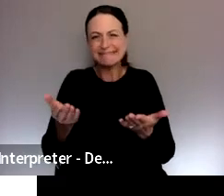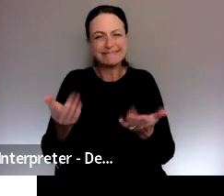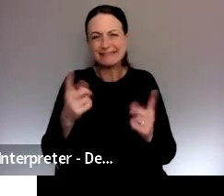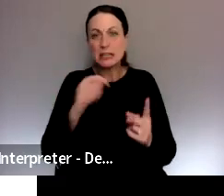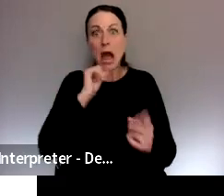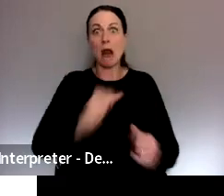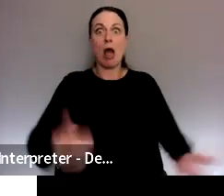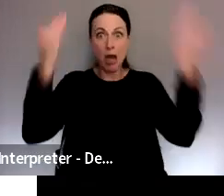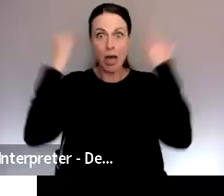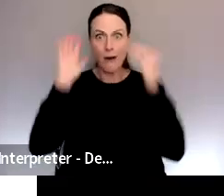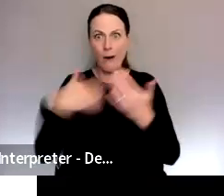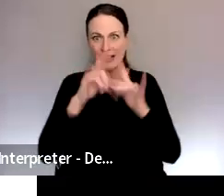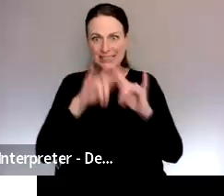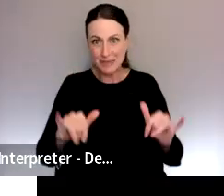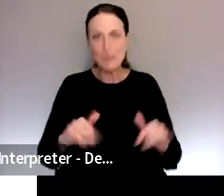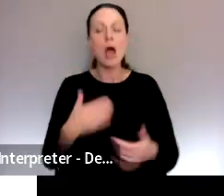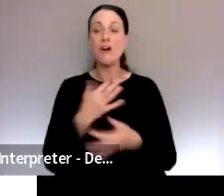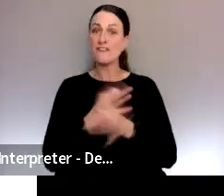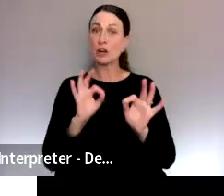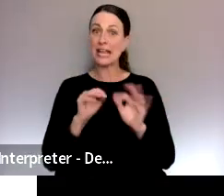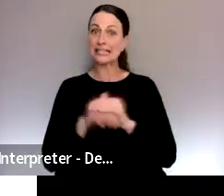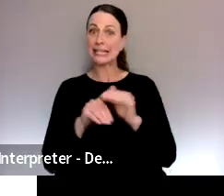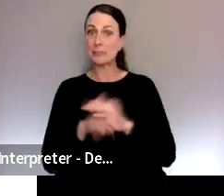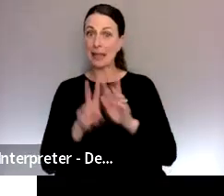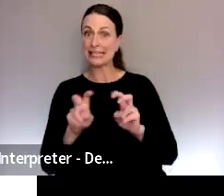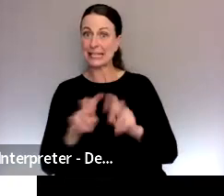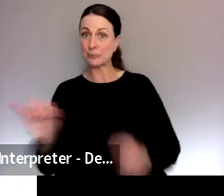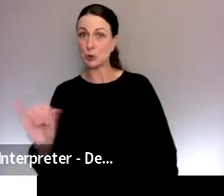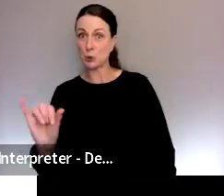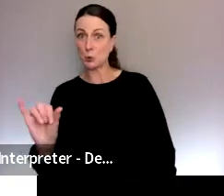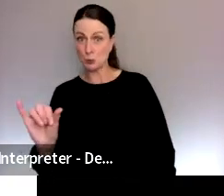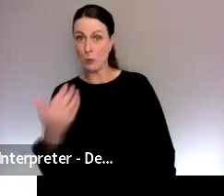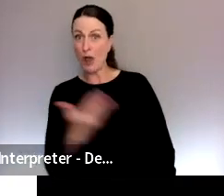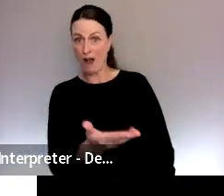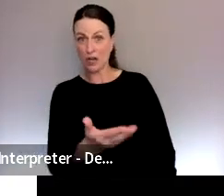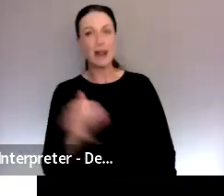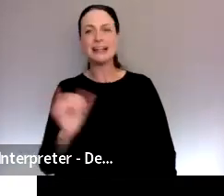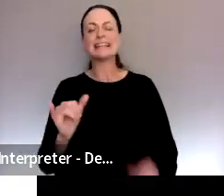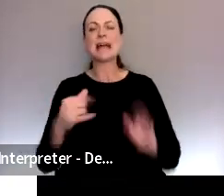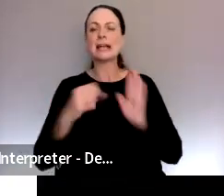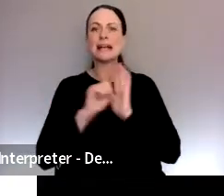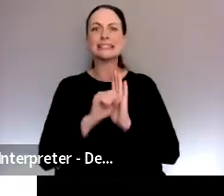is that we also have a free accessibility assessment, which is kind of like a sample hybrid